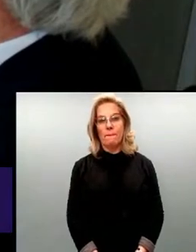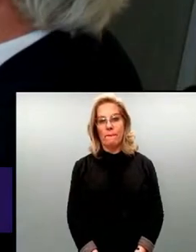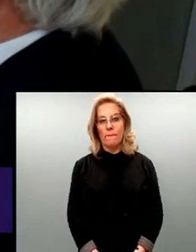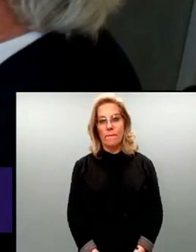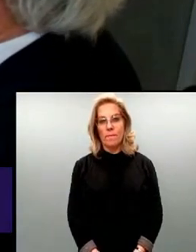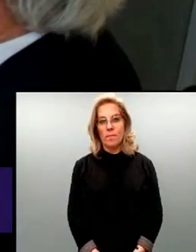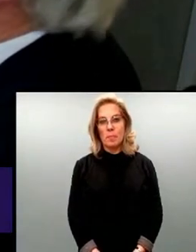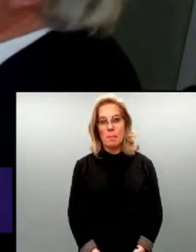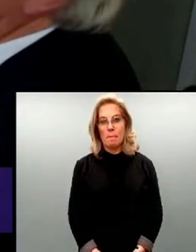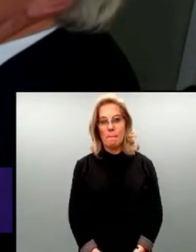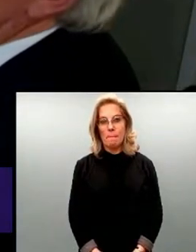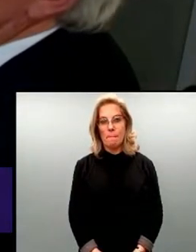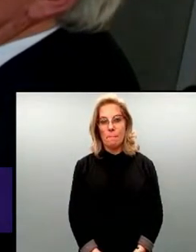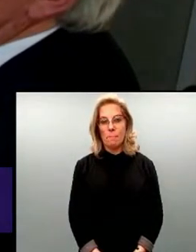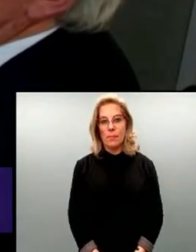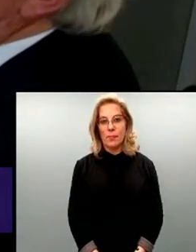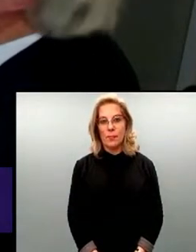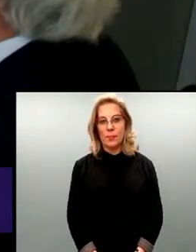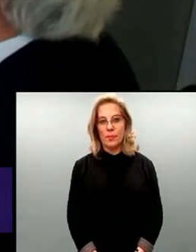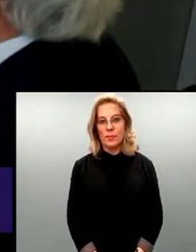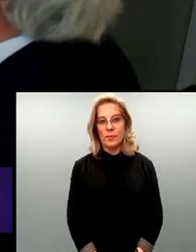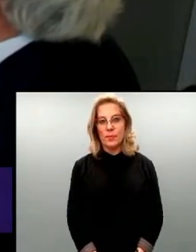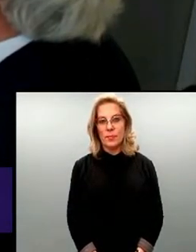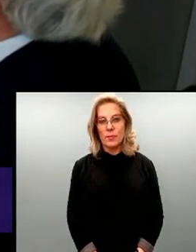visual support like flash cards that we might use or drawing pictures.